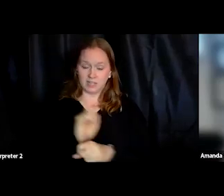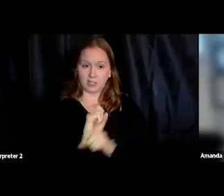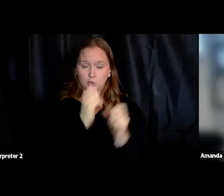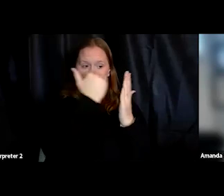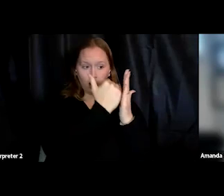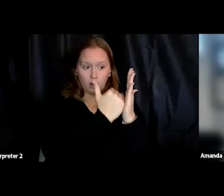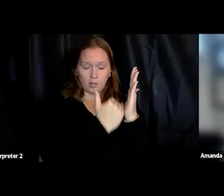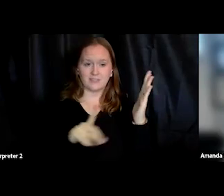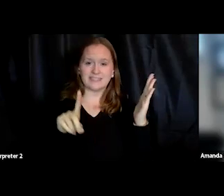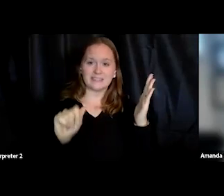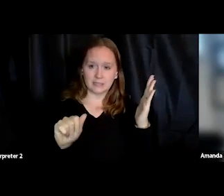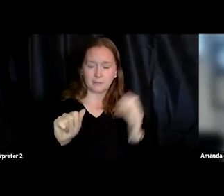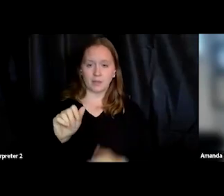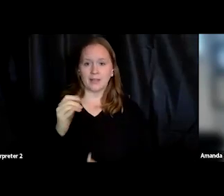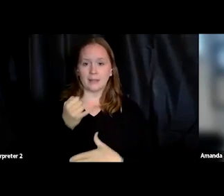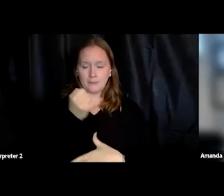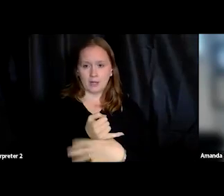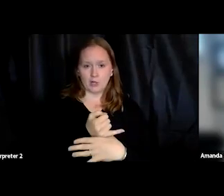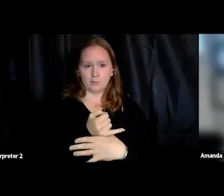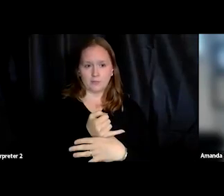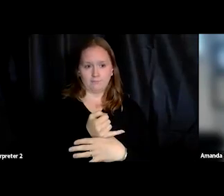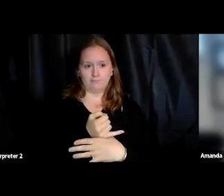and it's organized by body system.